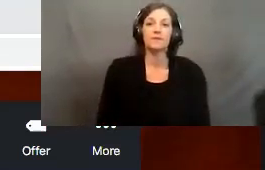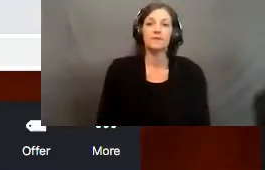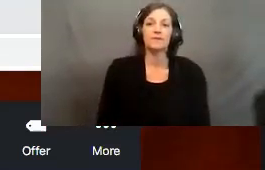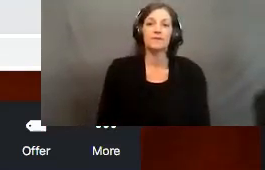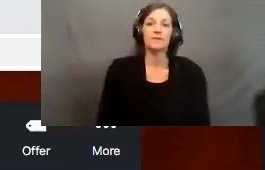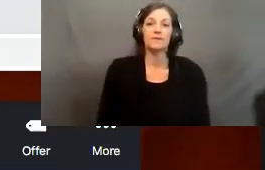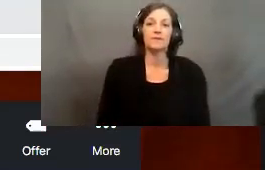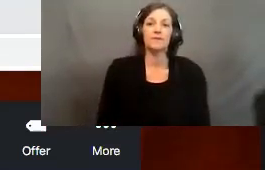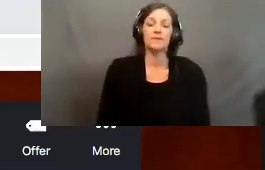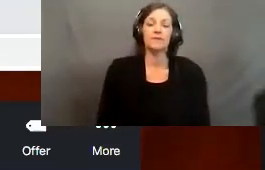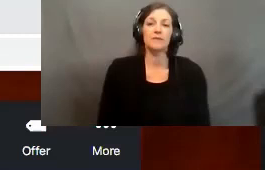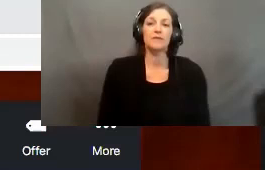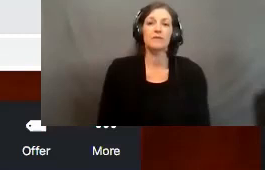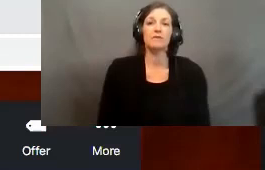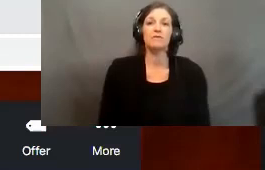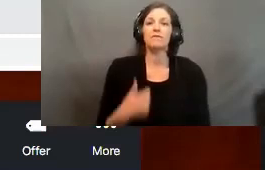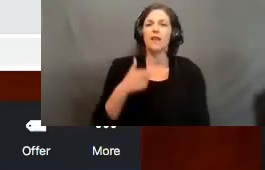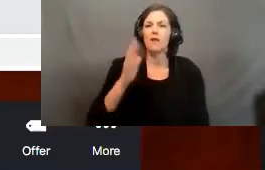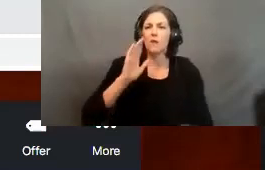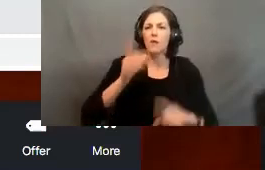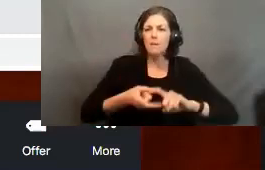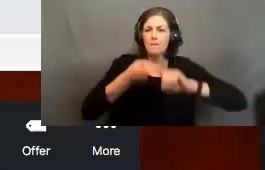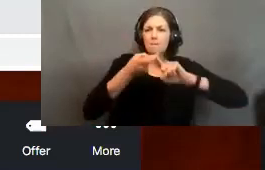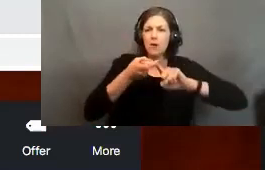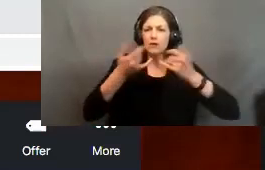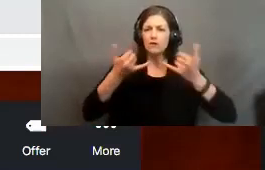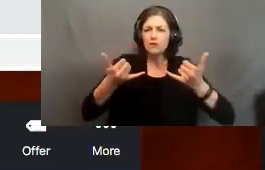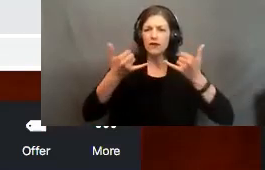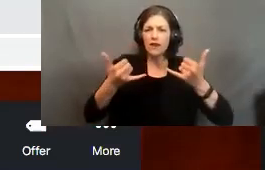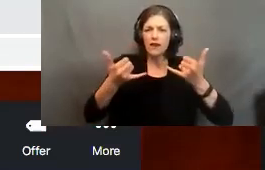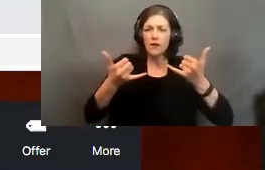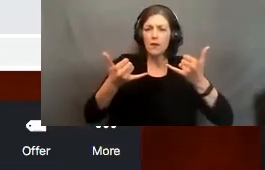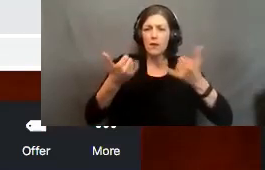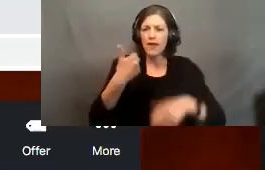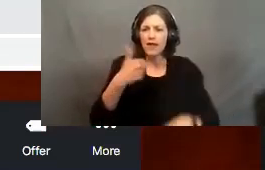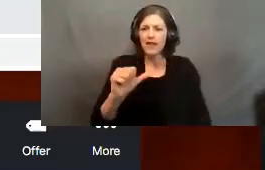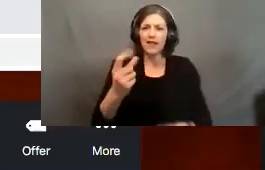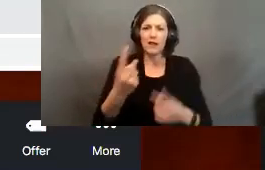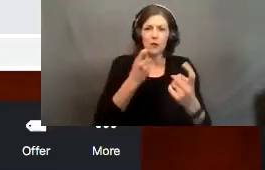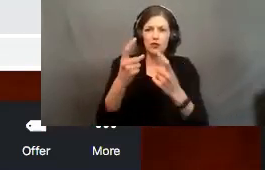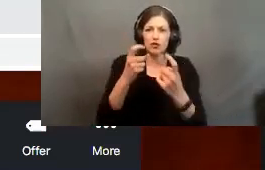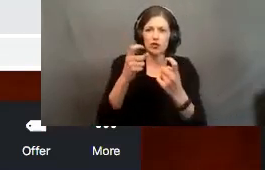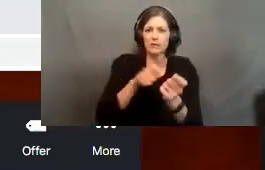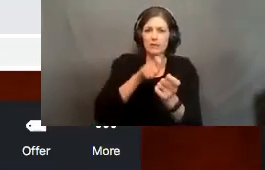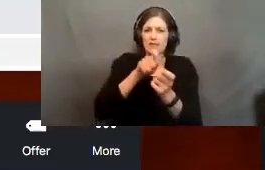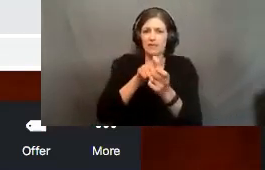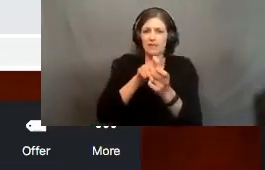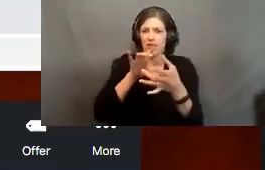12:38:18 I will pause here 12:38:24 , McKenzie are there any questions that came up specifically for this live session?